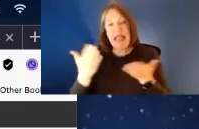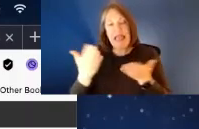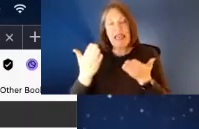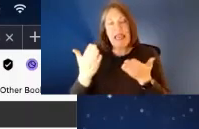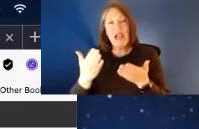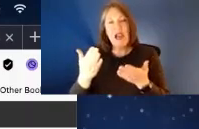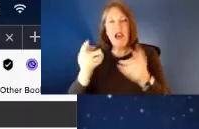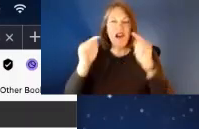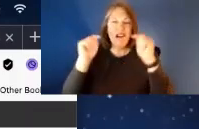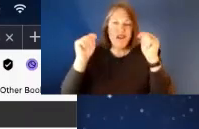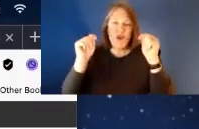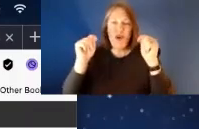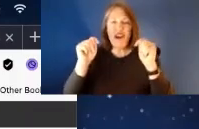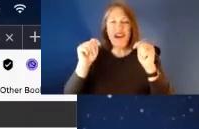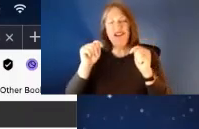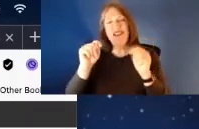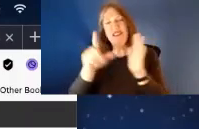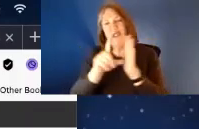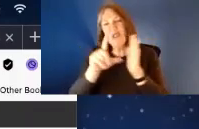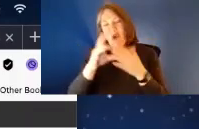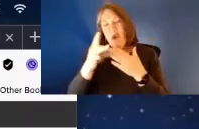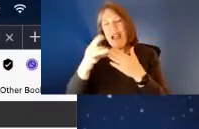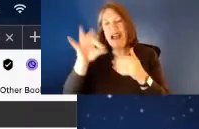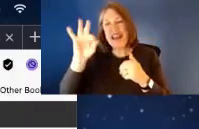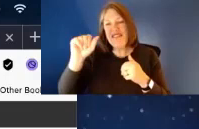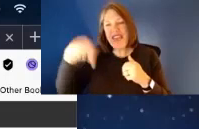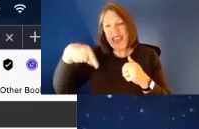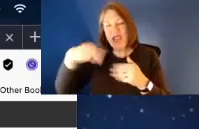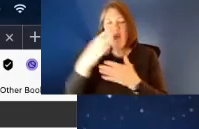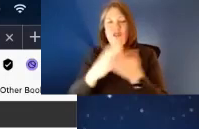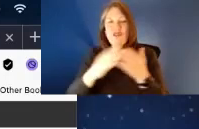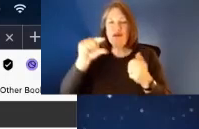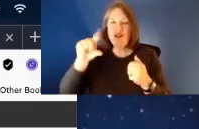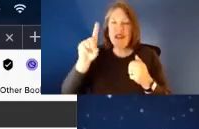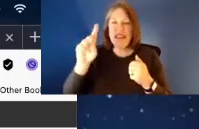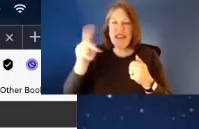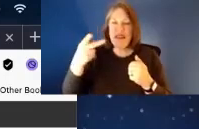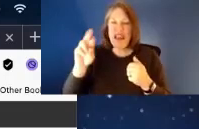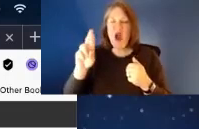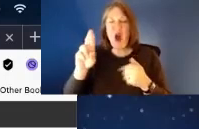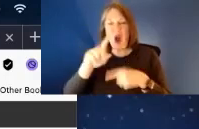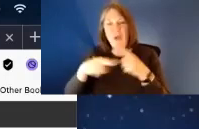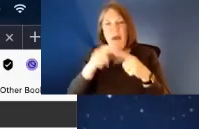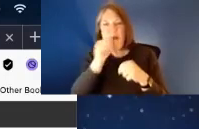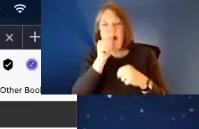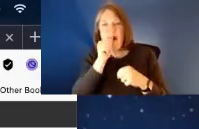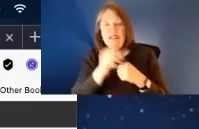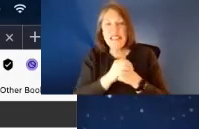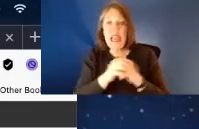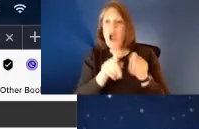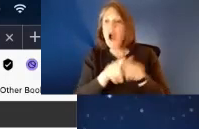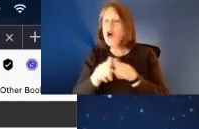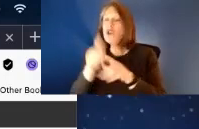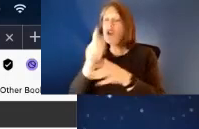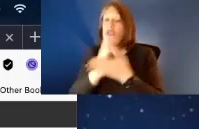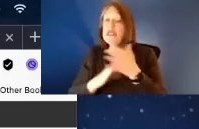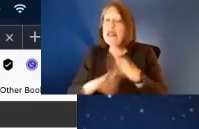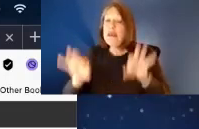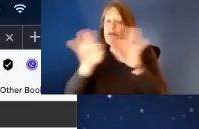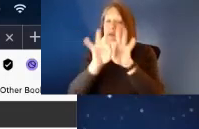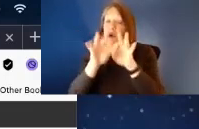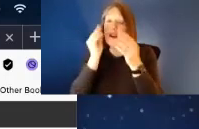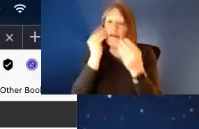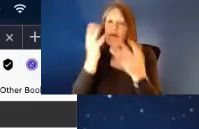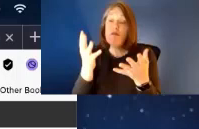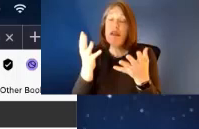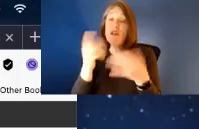guide, the FAQ, some information about privacy. 06:49:27 Also some important information about